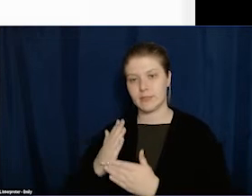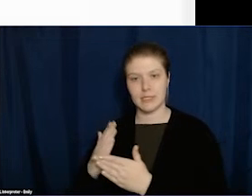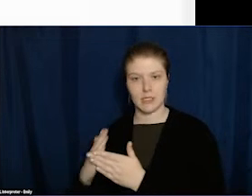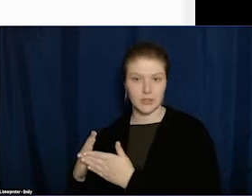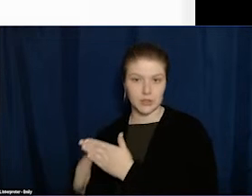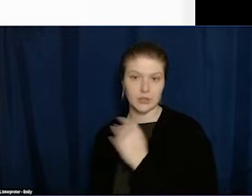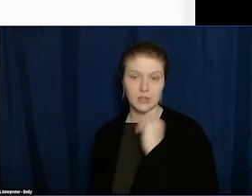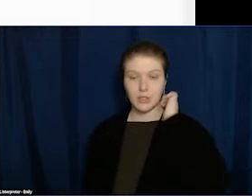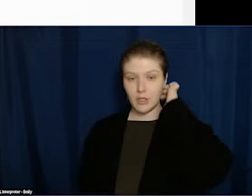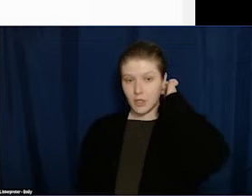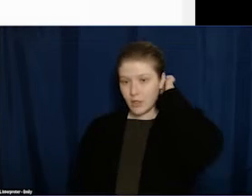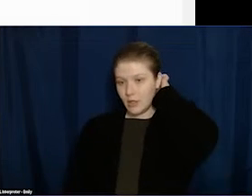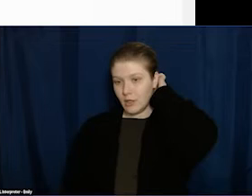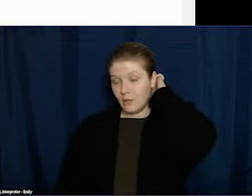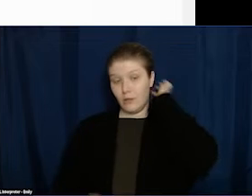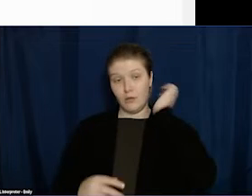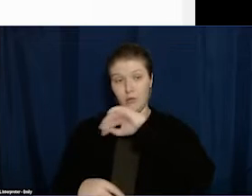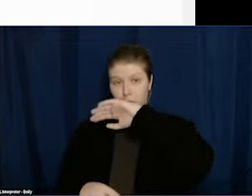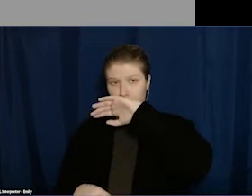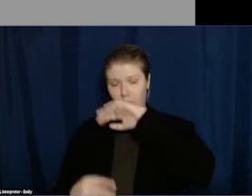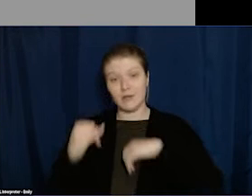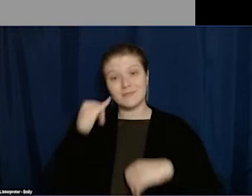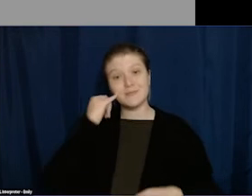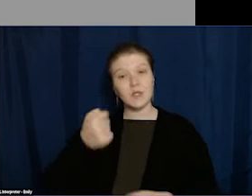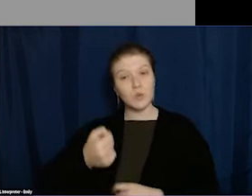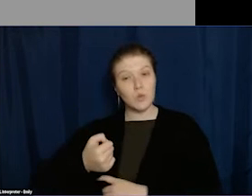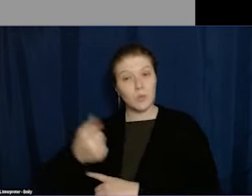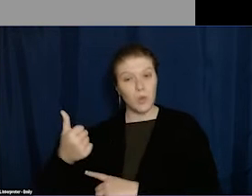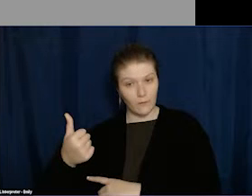If you need to remove someone from your budget, you can always click Manage and remove them this way.